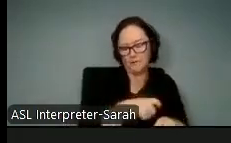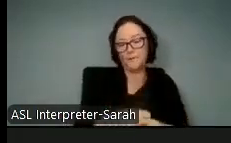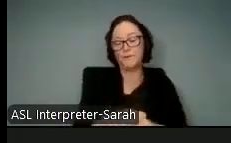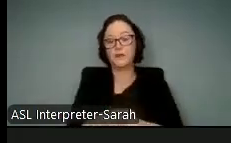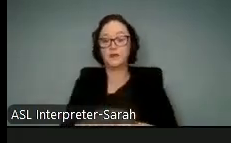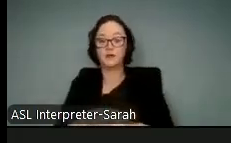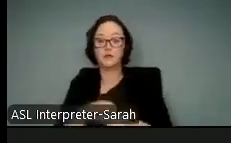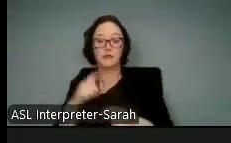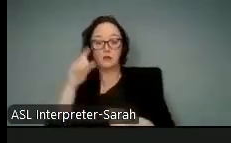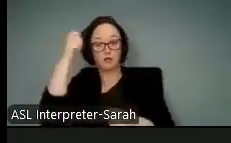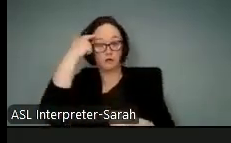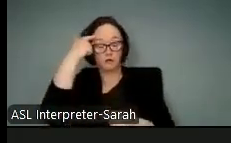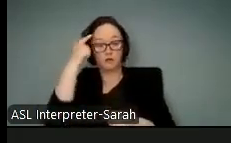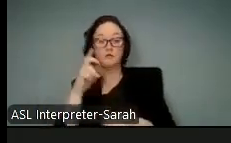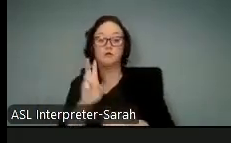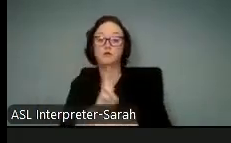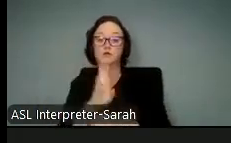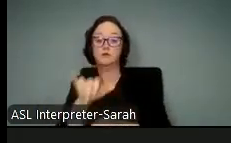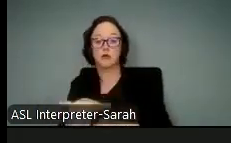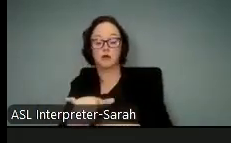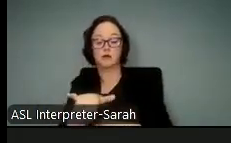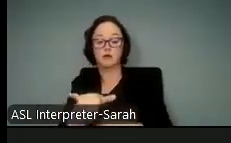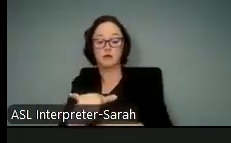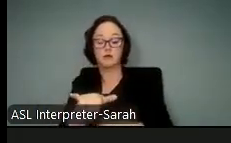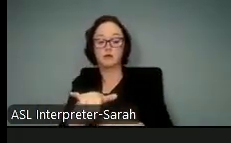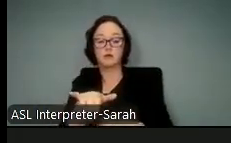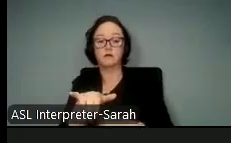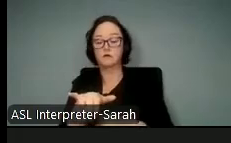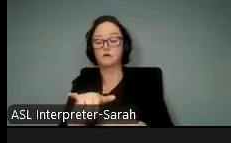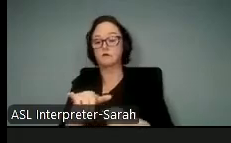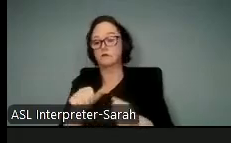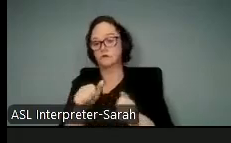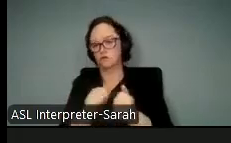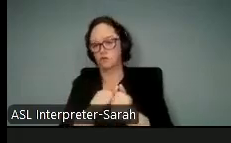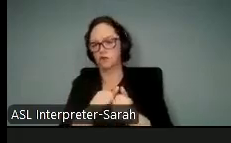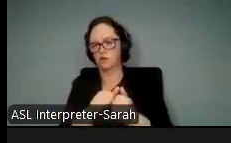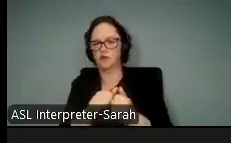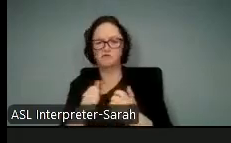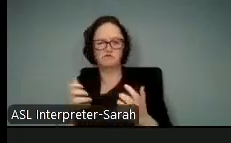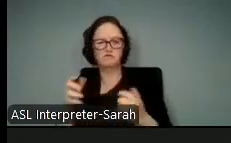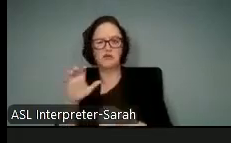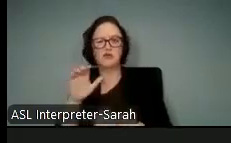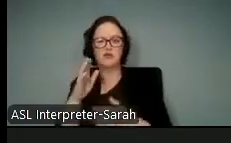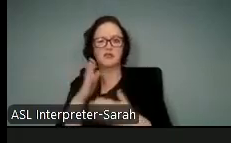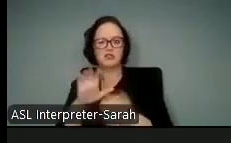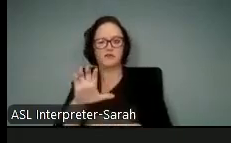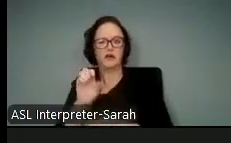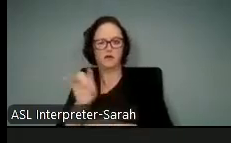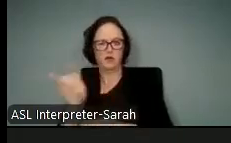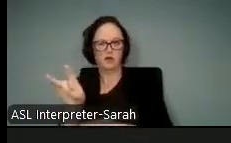in coordination with the requirements for Section 508, so this has been broadly applicable for a long time.